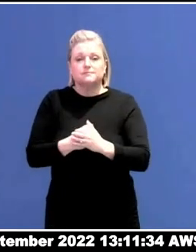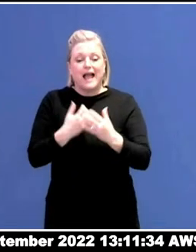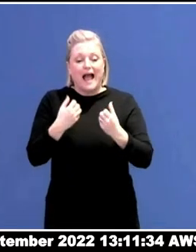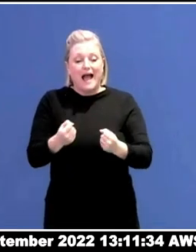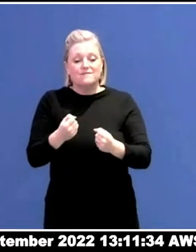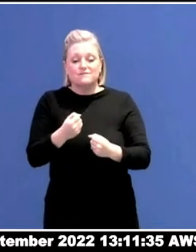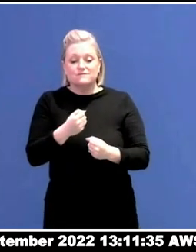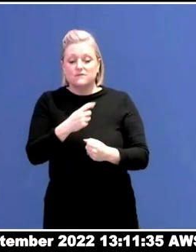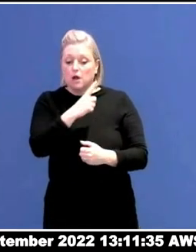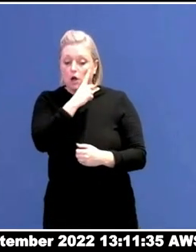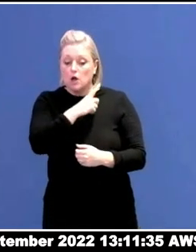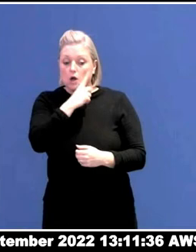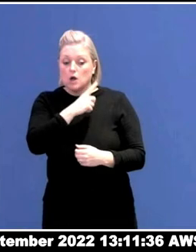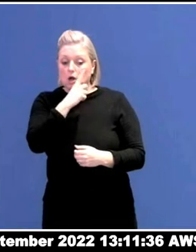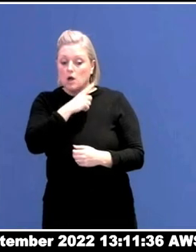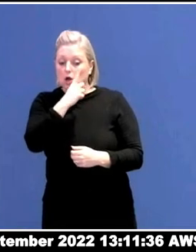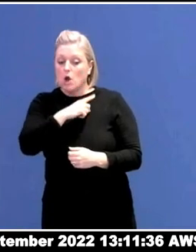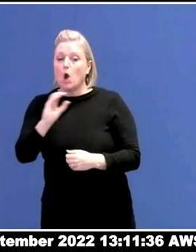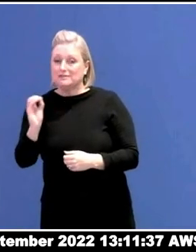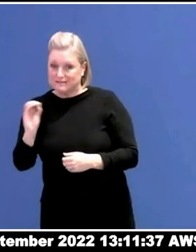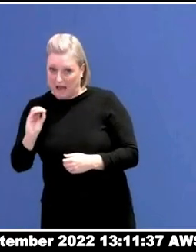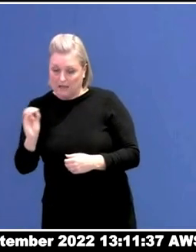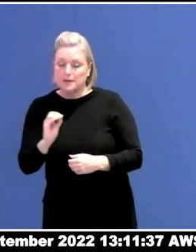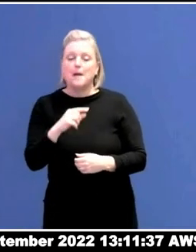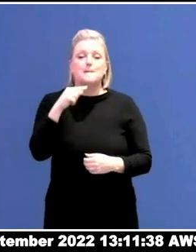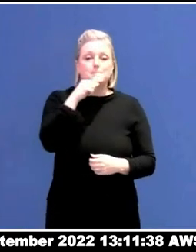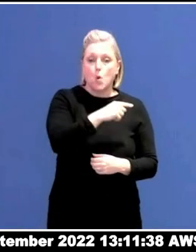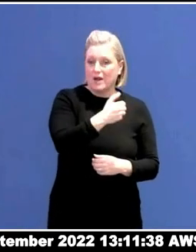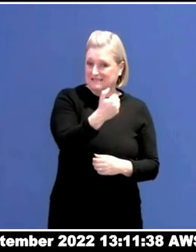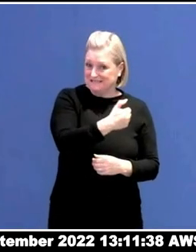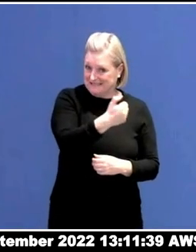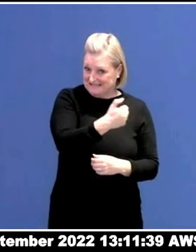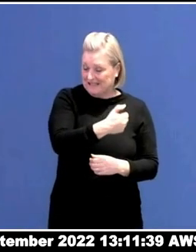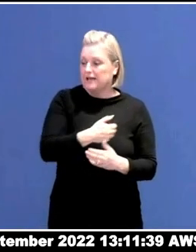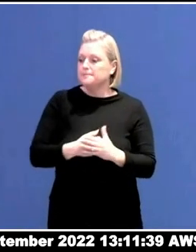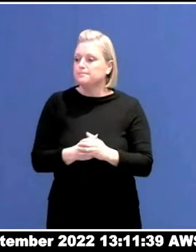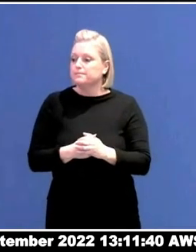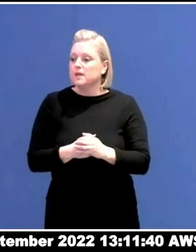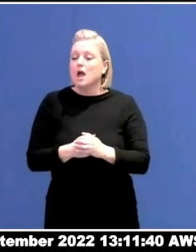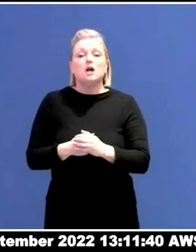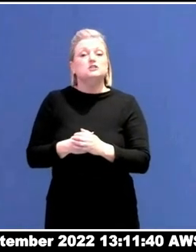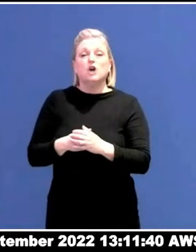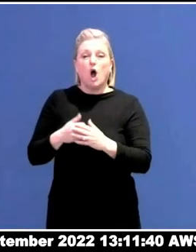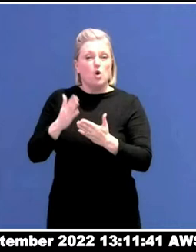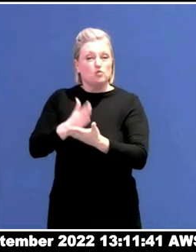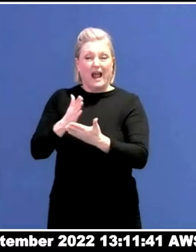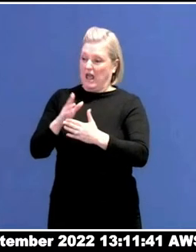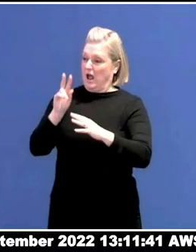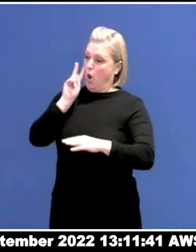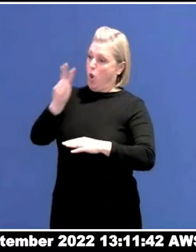The prison has now been renamed and all the - the buildings on the prison property have